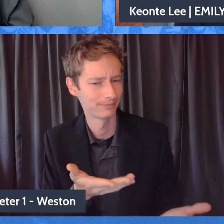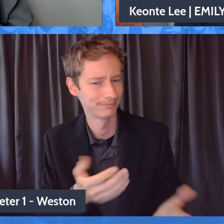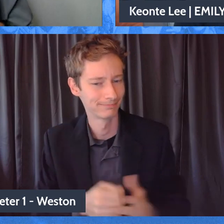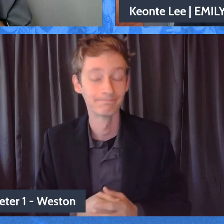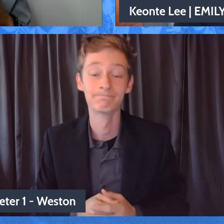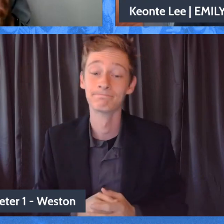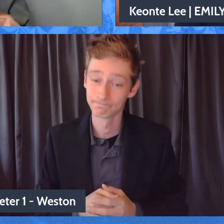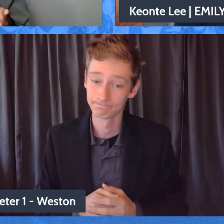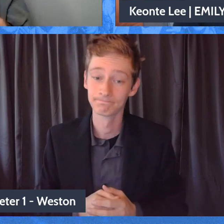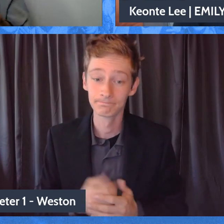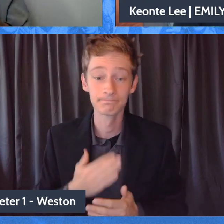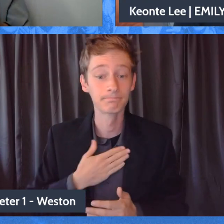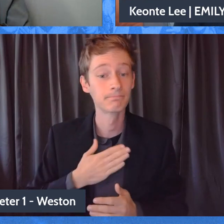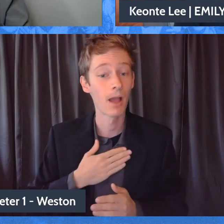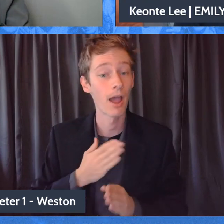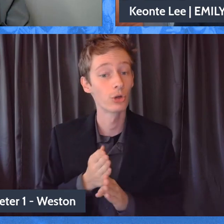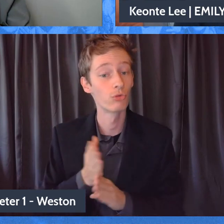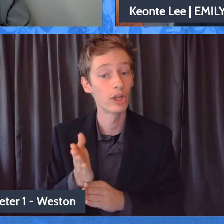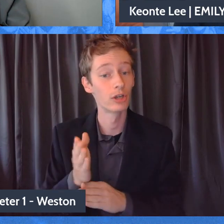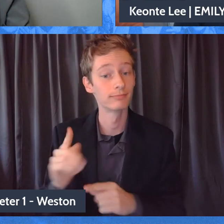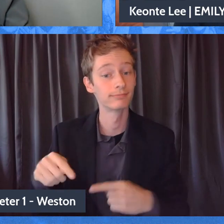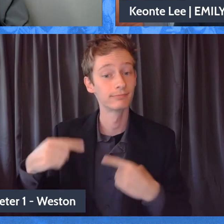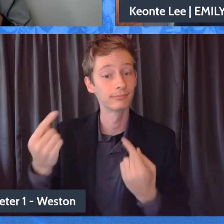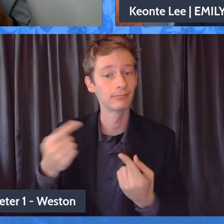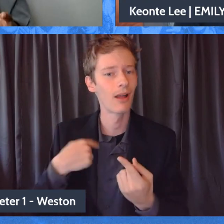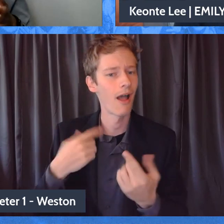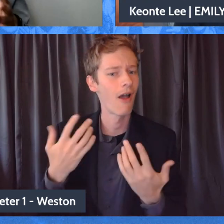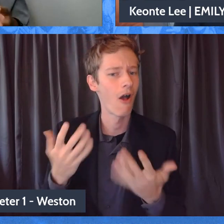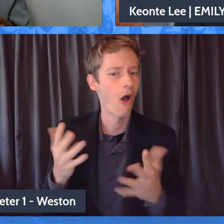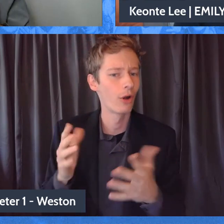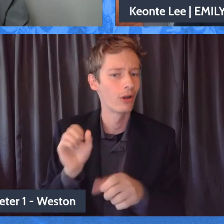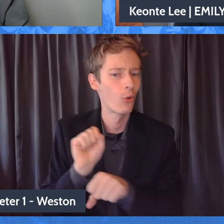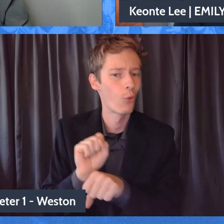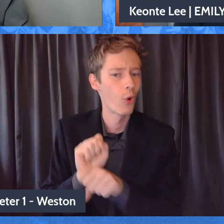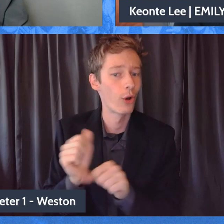Am I clear I worked wit EMILY's List in a number of different elections